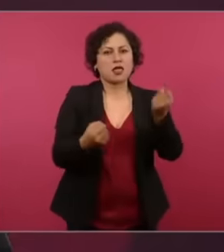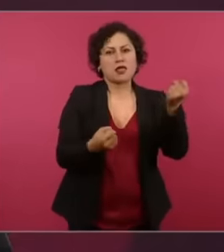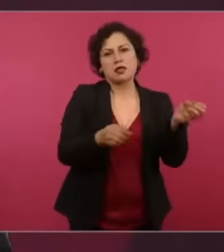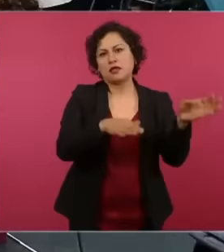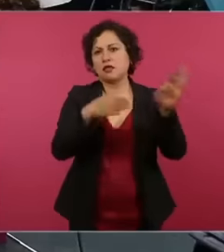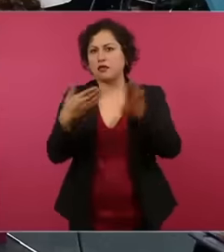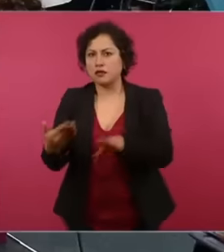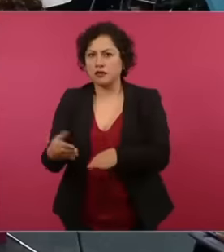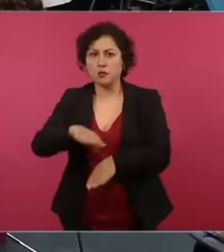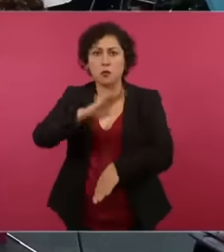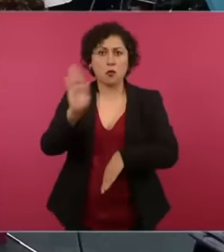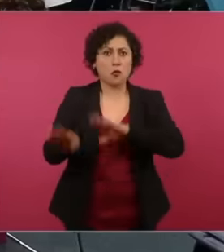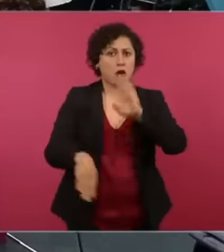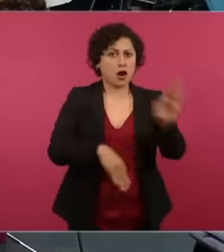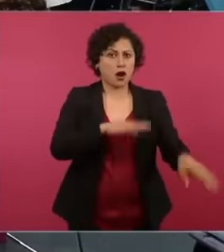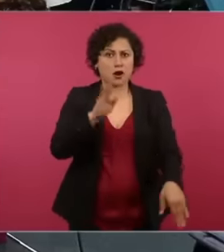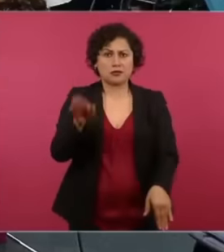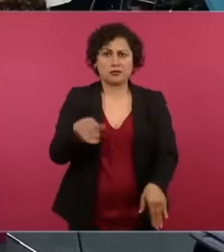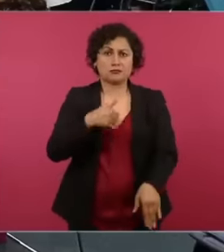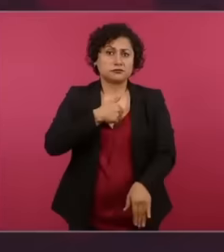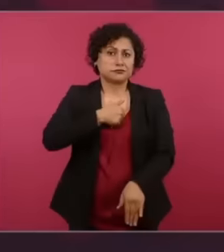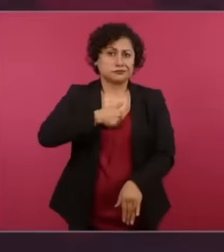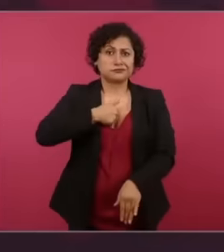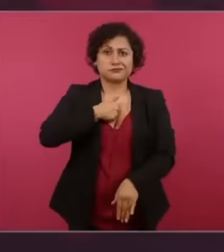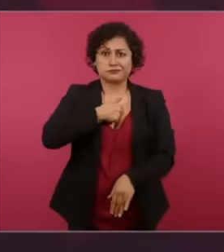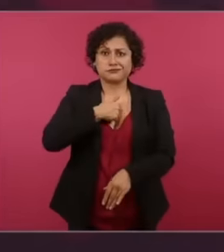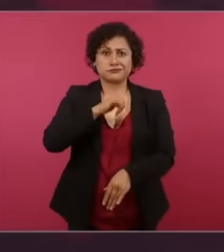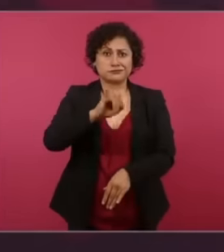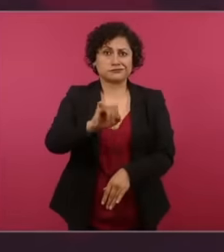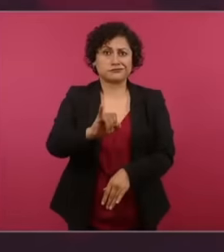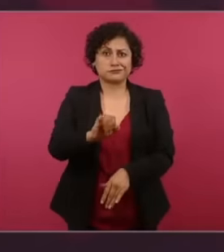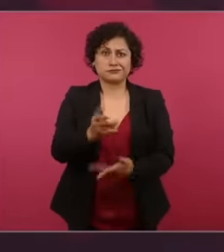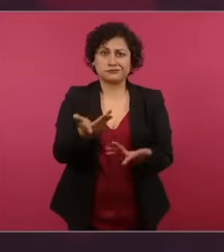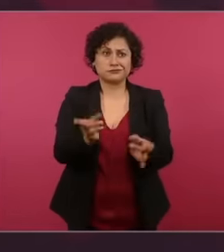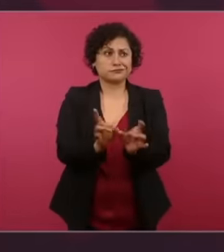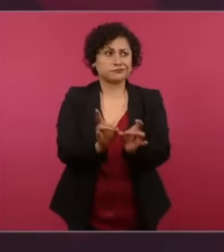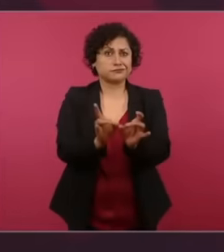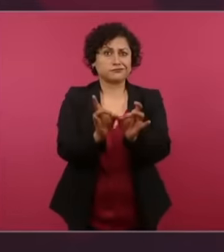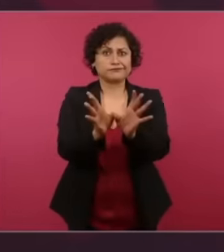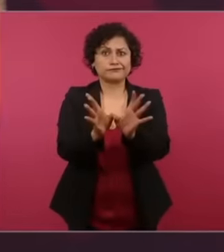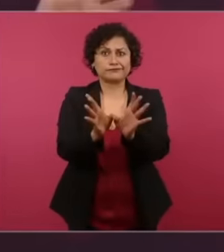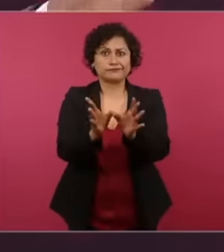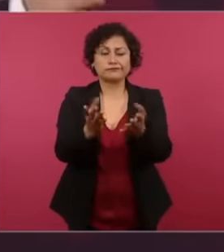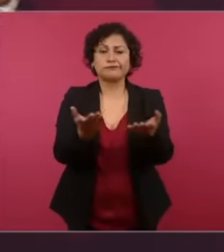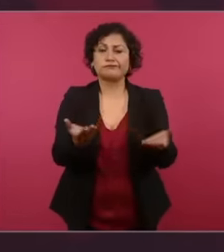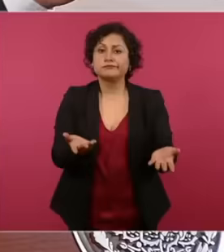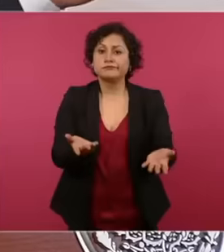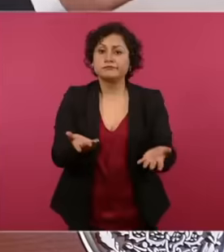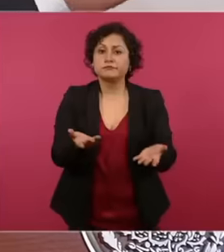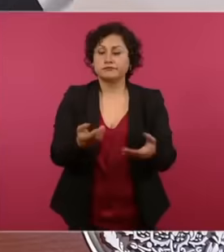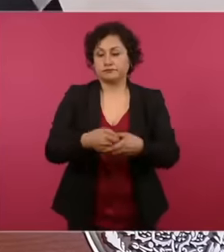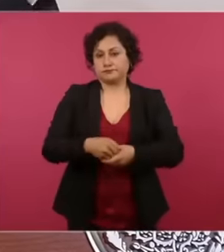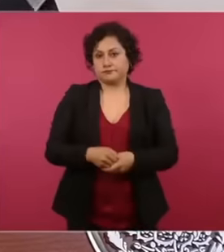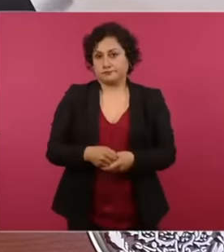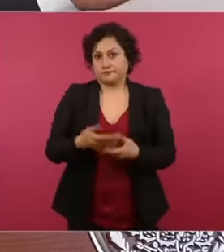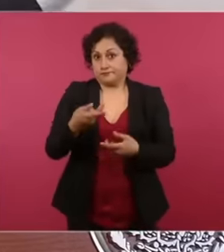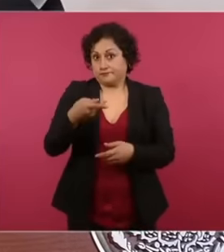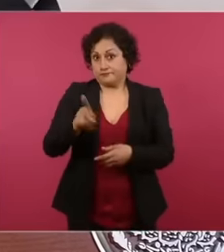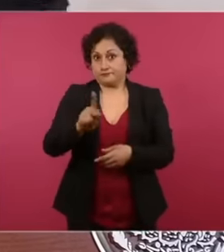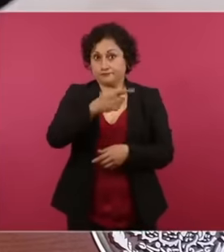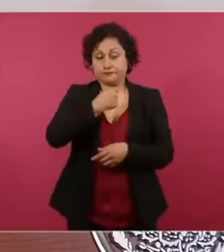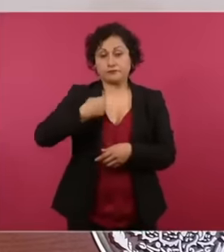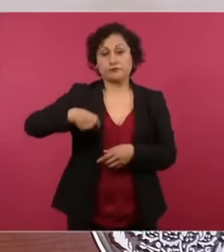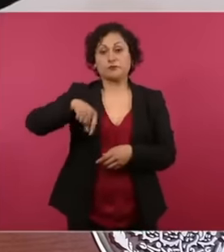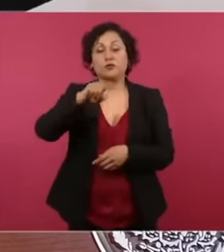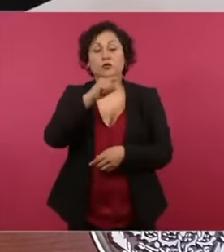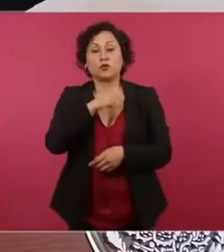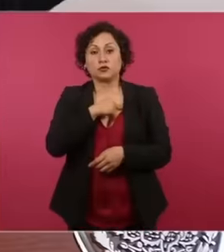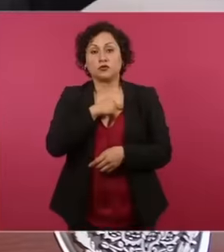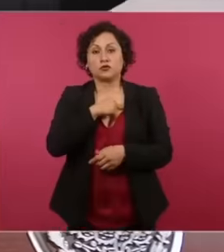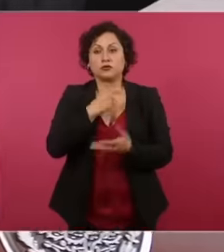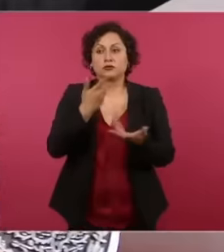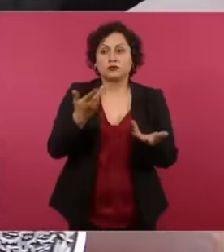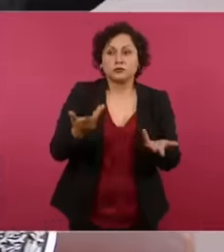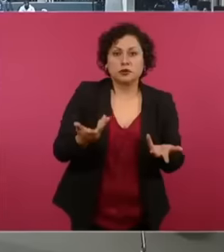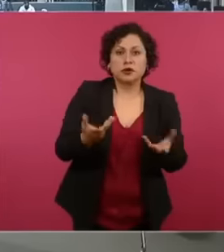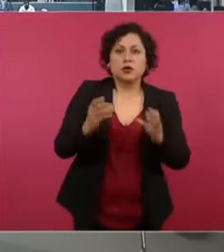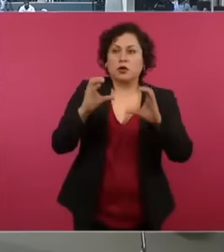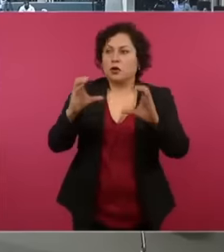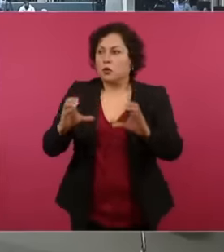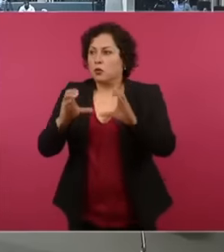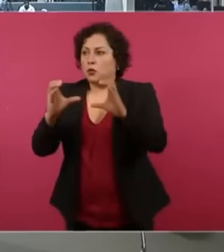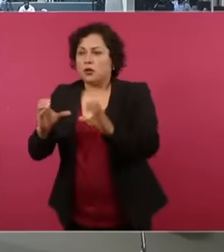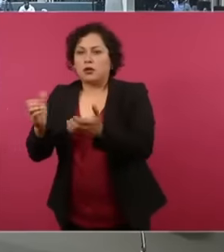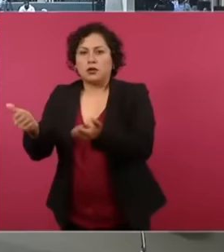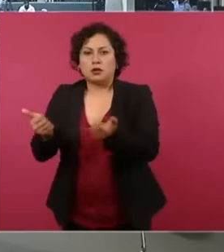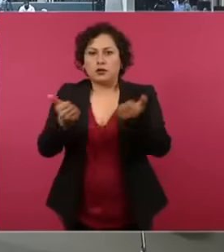very unfortunate, what is happening now, we try to maintain shelters and support them